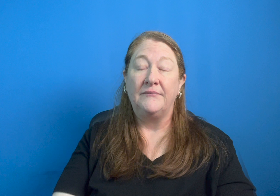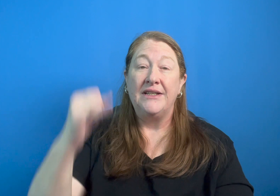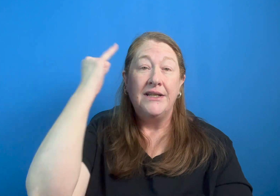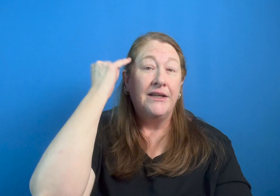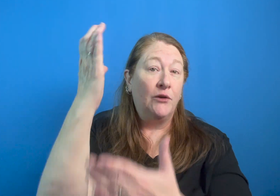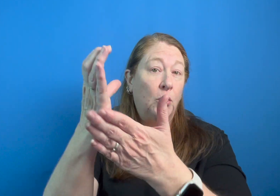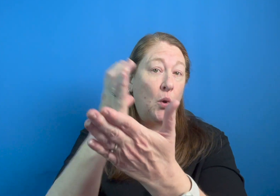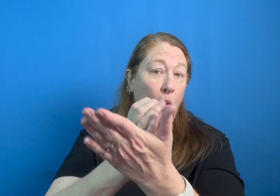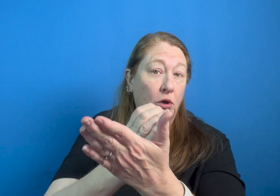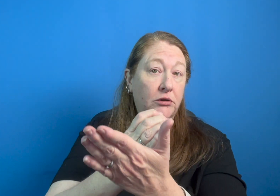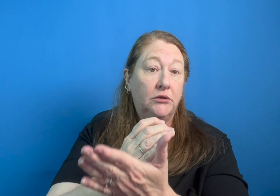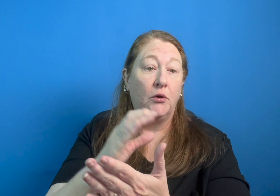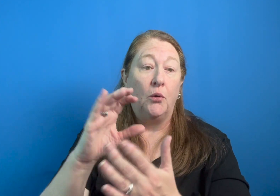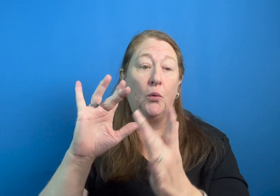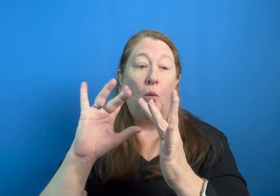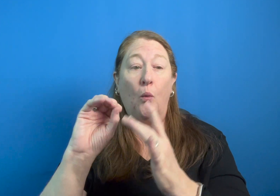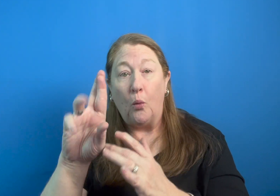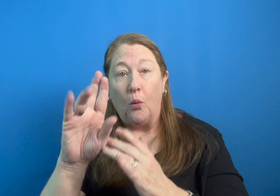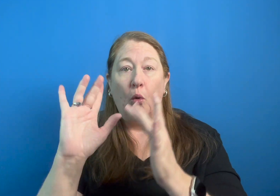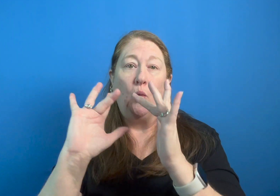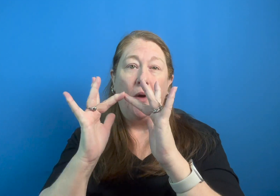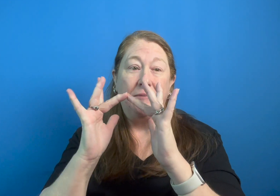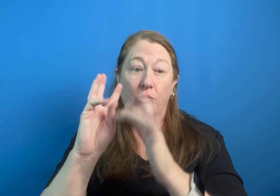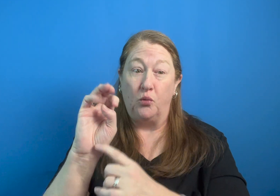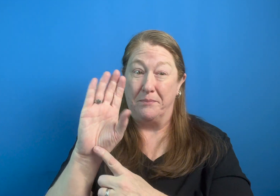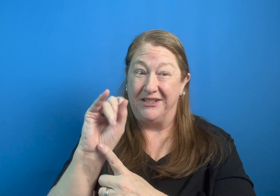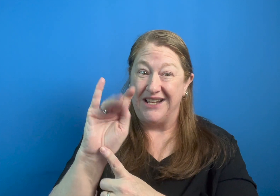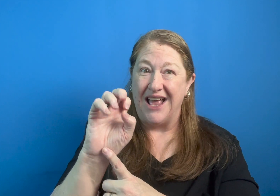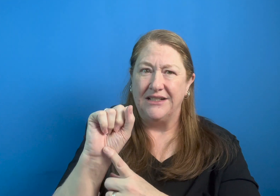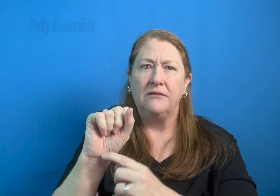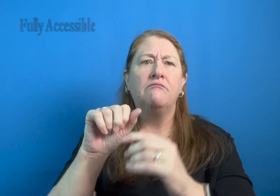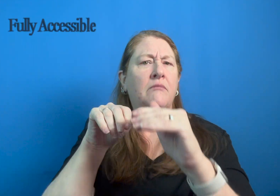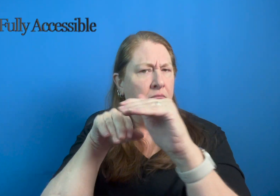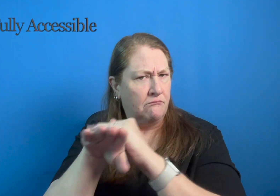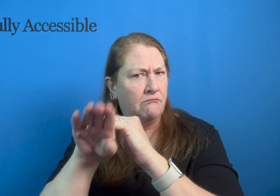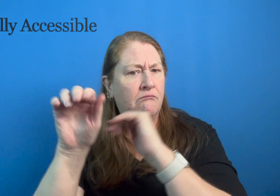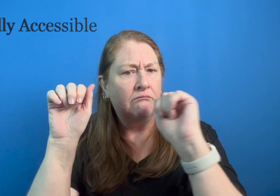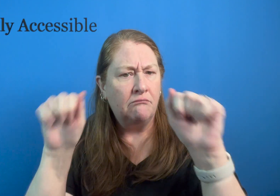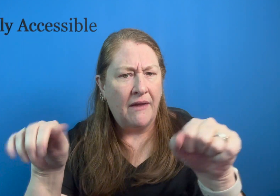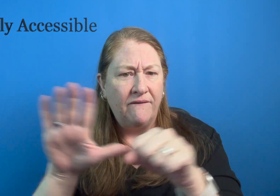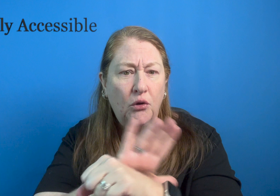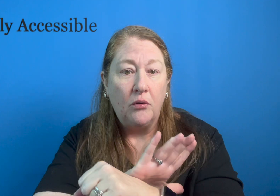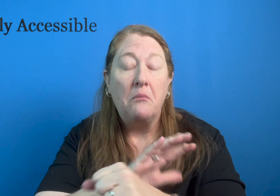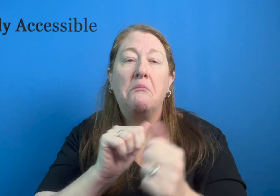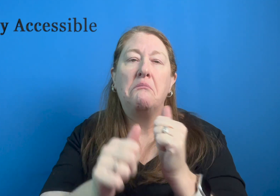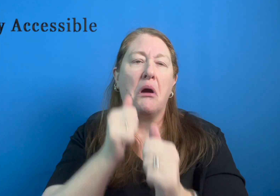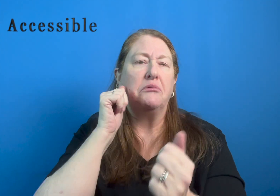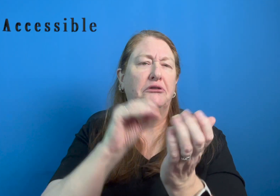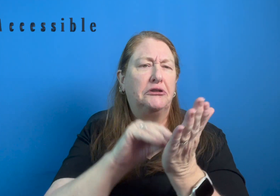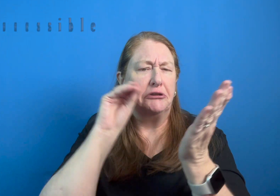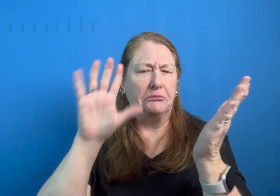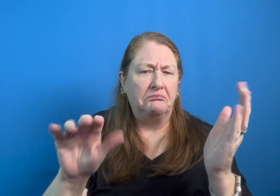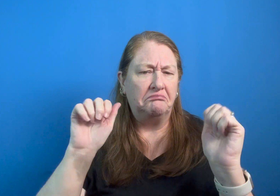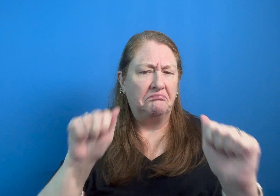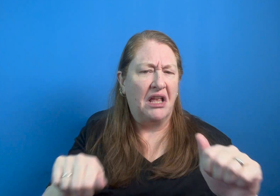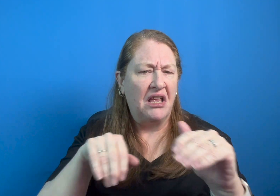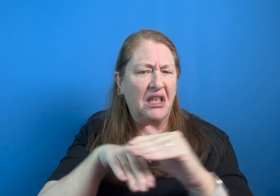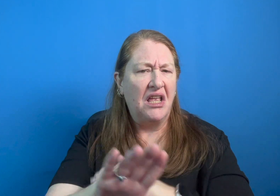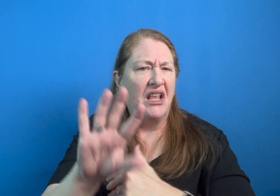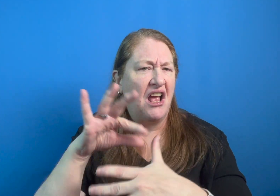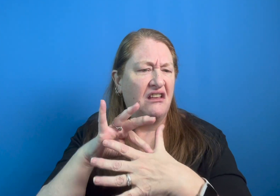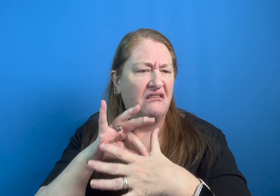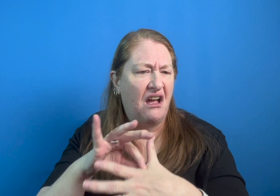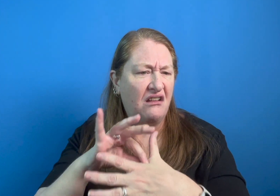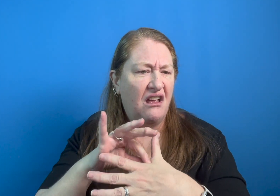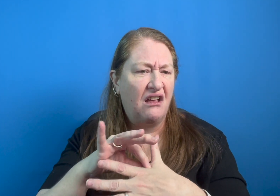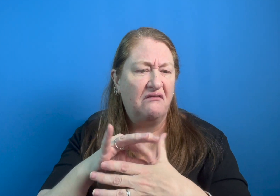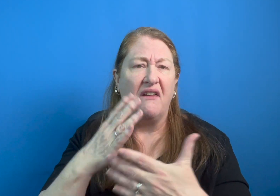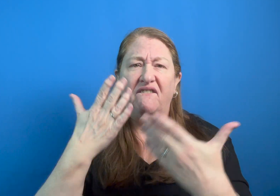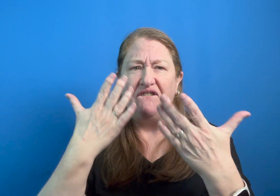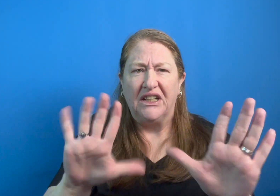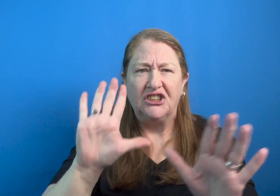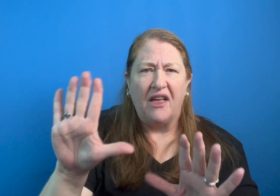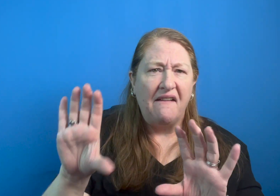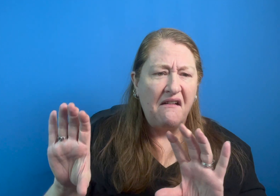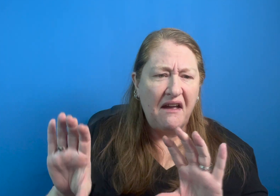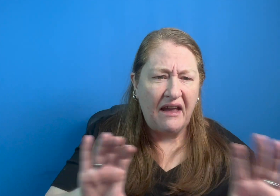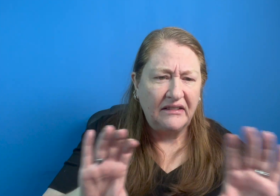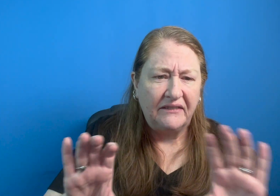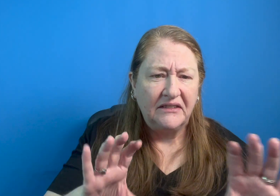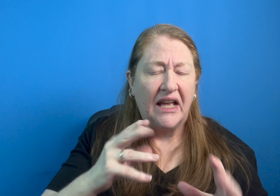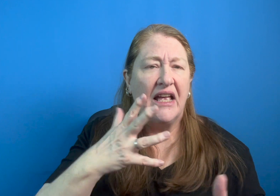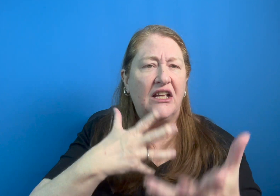If a course or website is fully accessible, most learners will be able to access content, complete activities,